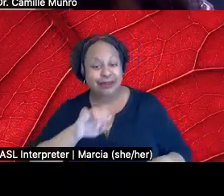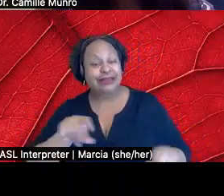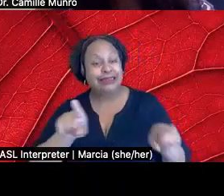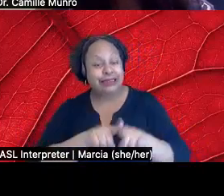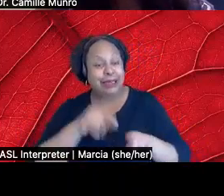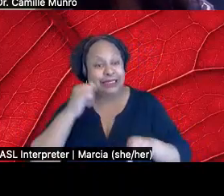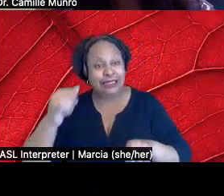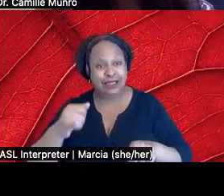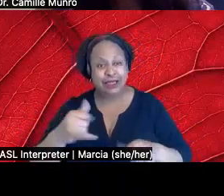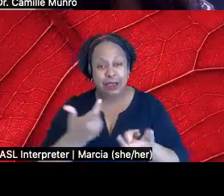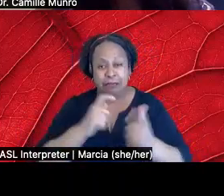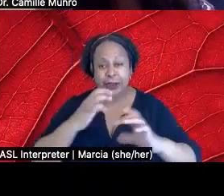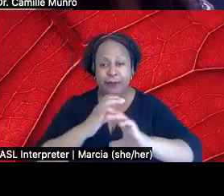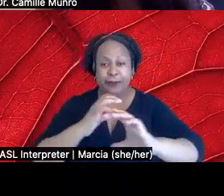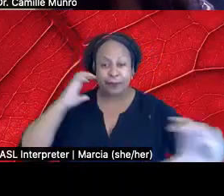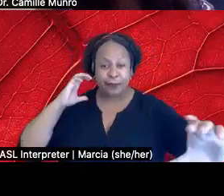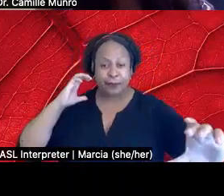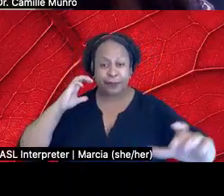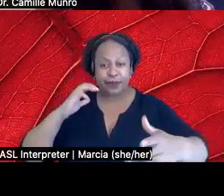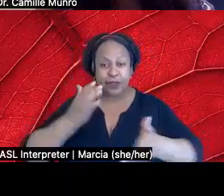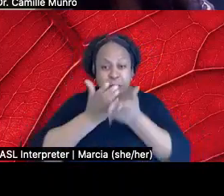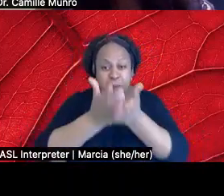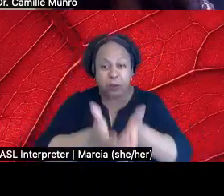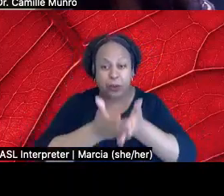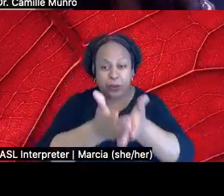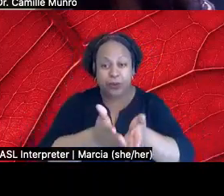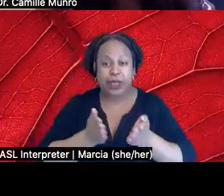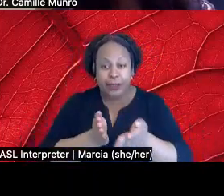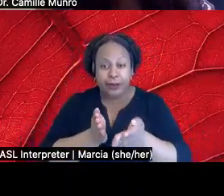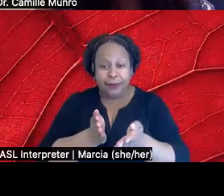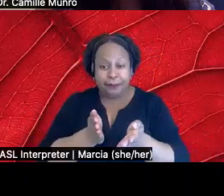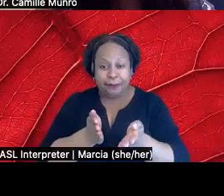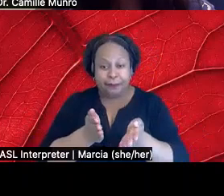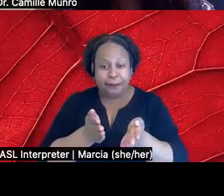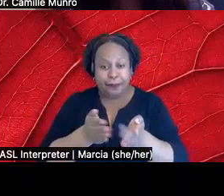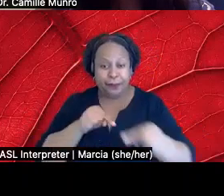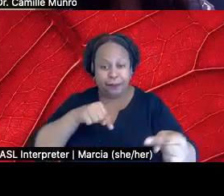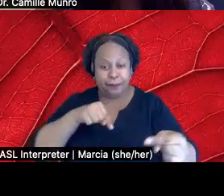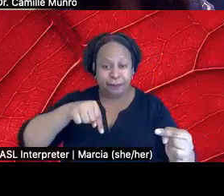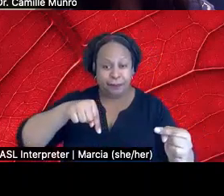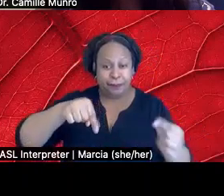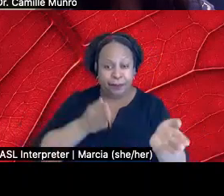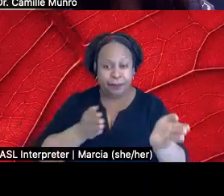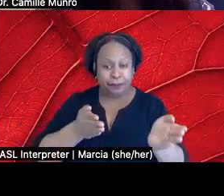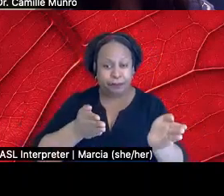So I think we'll just do one last question here. So that we can move on to our indigenous closing.